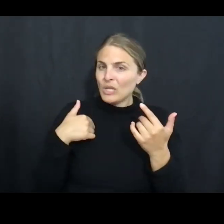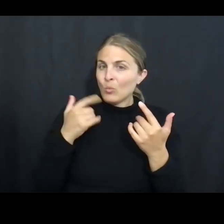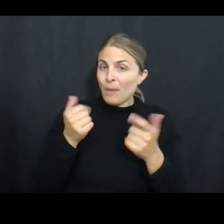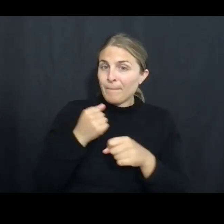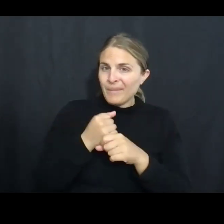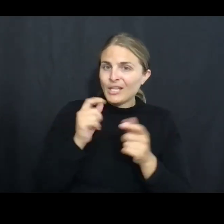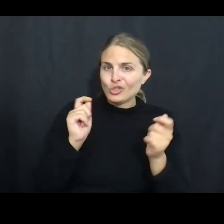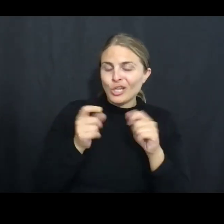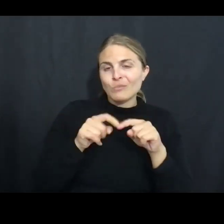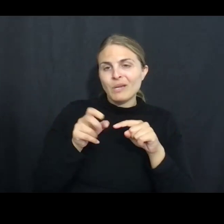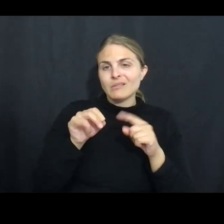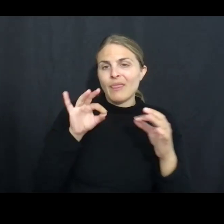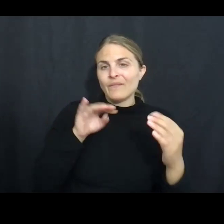lot in, you know, moving the work we are doing for the next